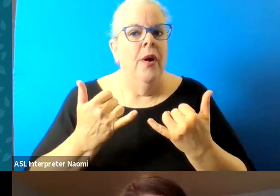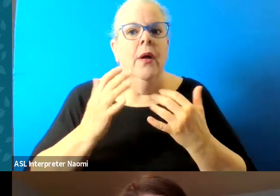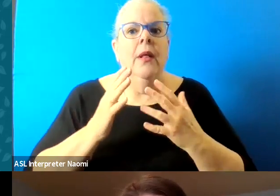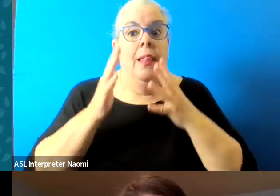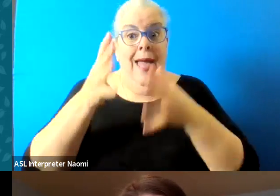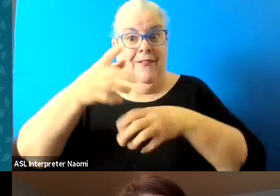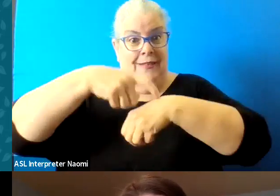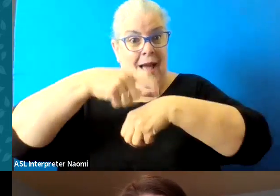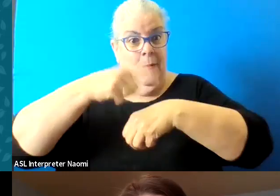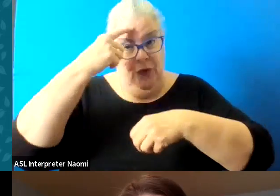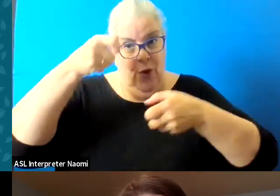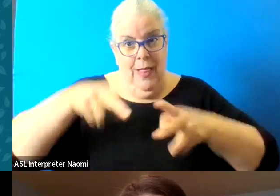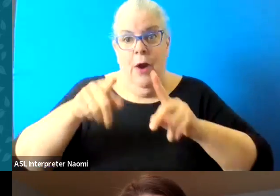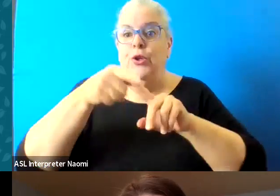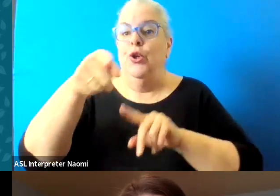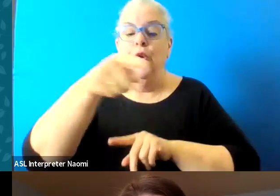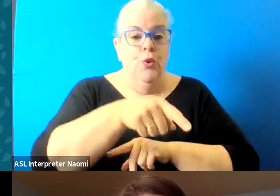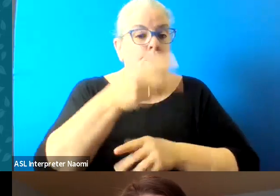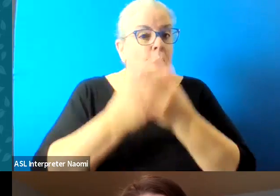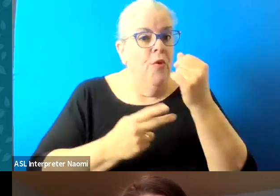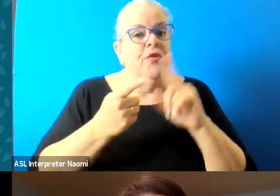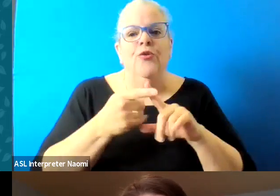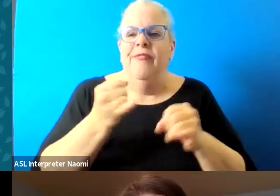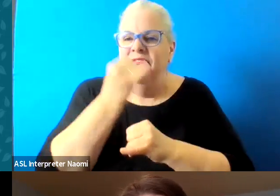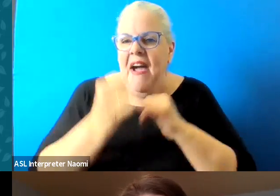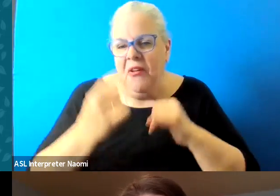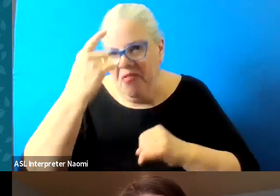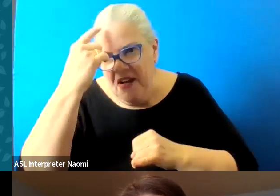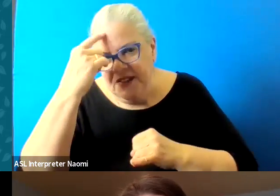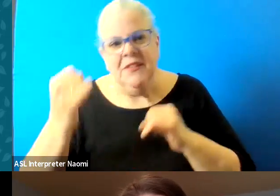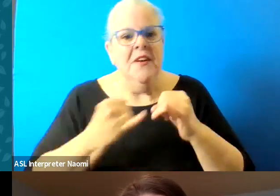to allow you to kind of give any final thoughts or final comments that you'd like to share.